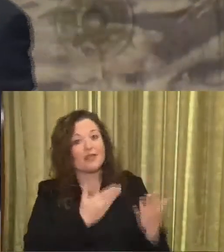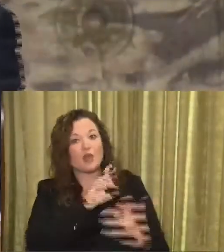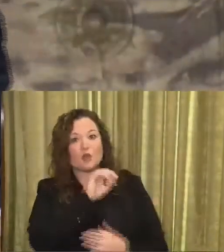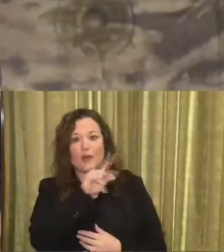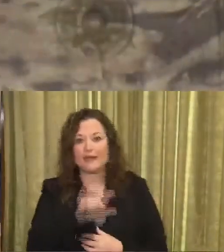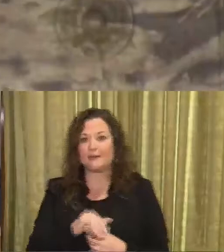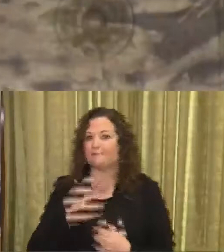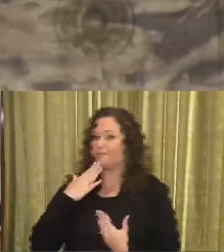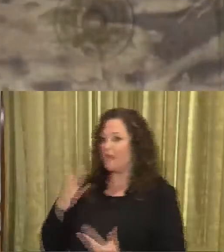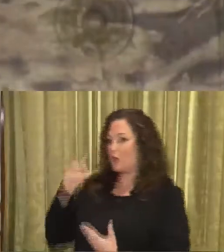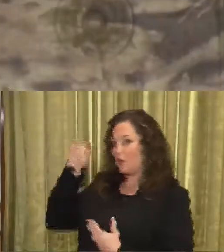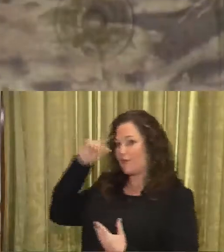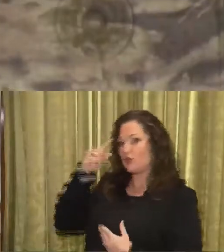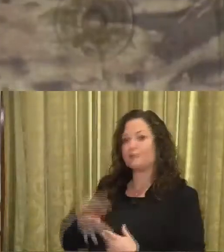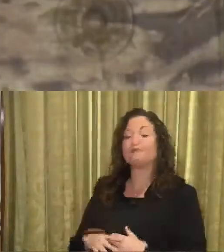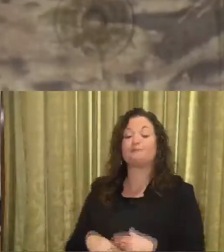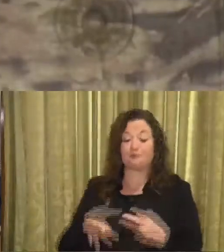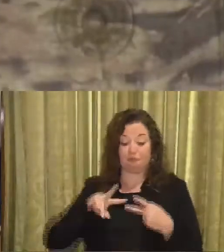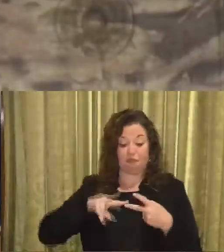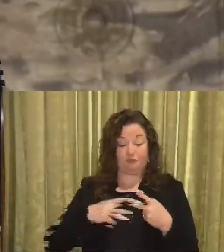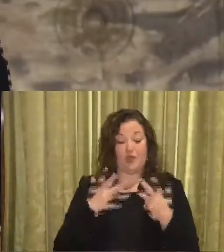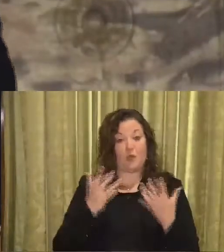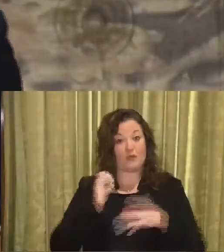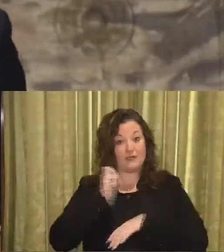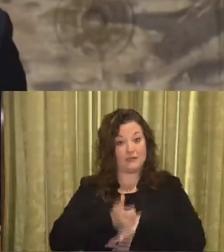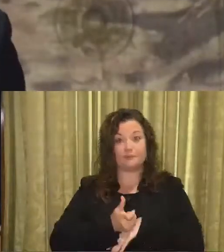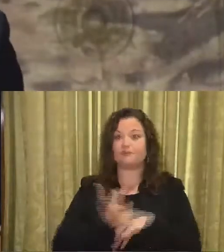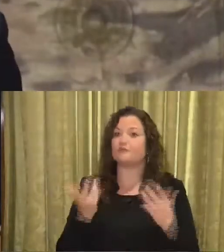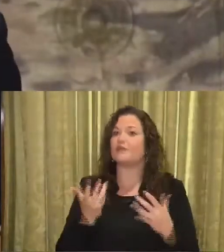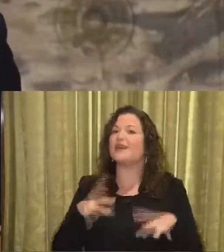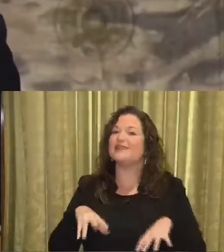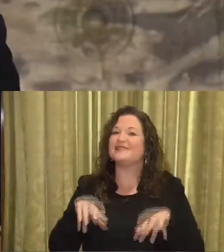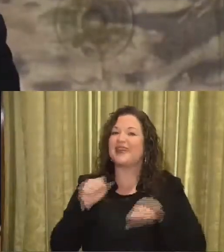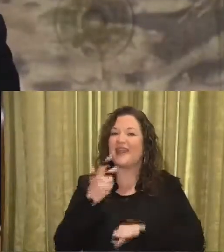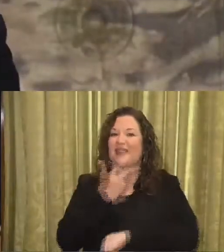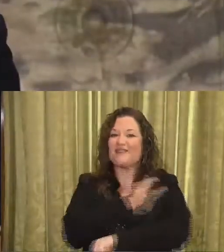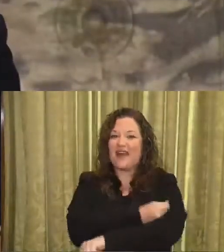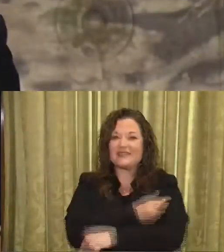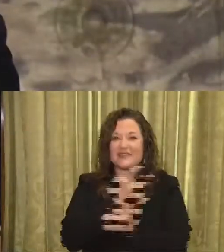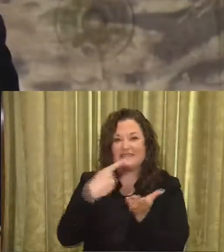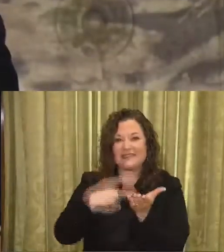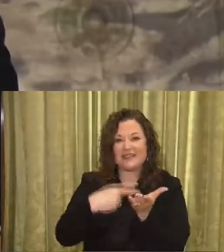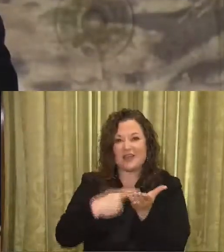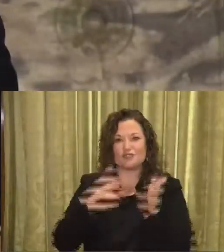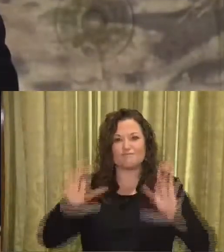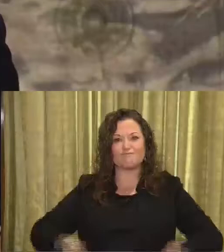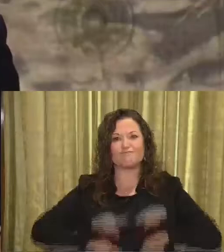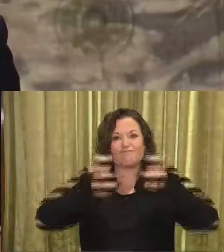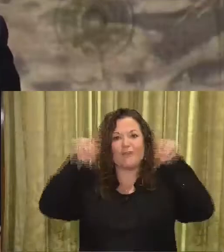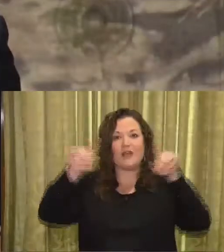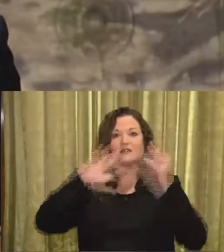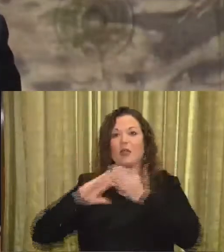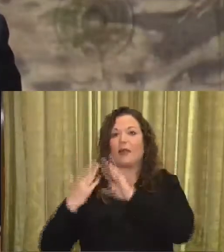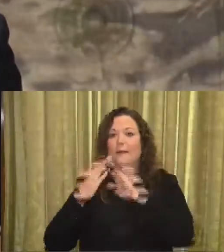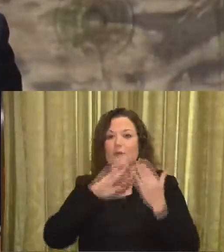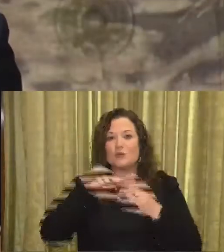The second strategy we want to implement today is taking the vaccine discussion to our communities and in person.